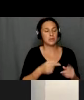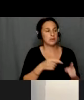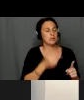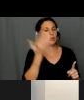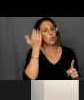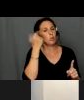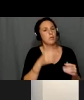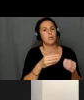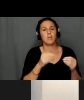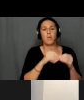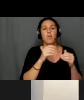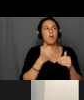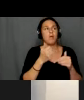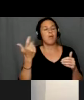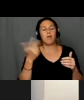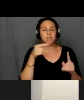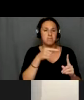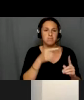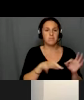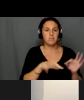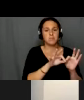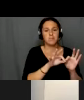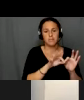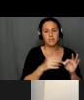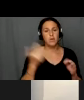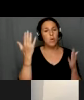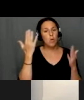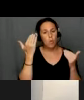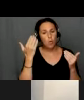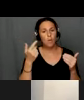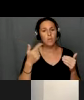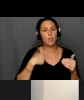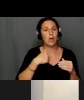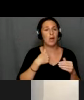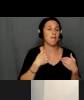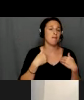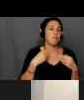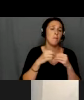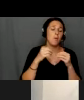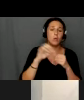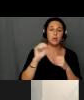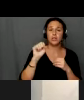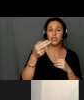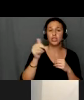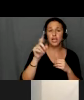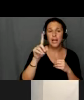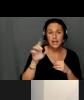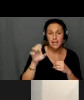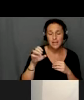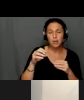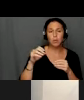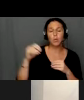or shaded areas, and for there to be no more deaths caused by the heat because